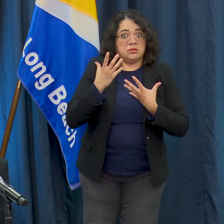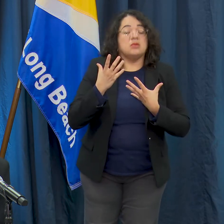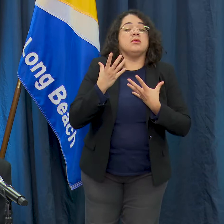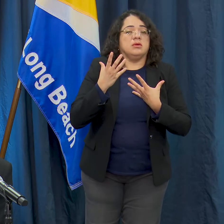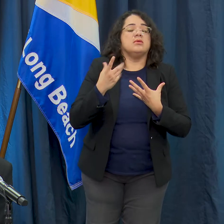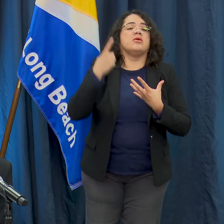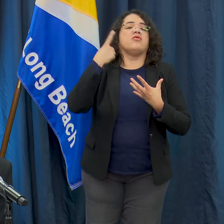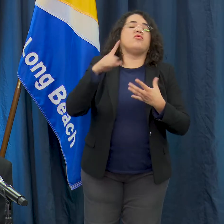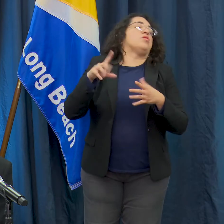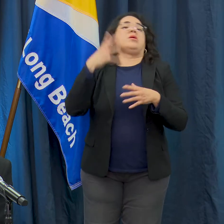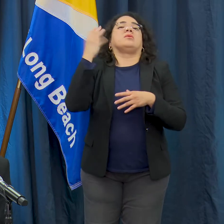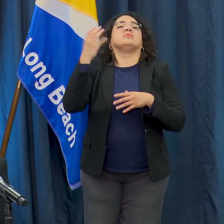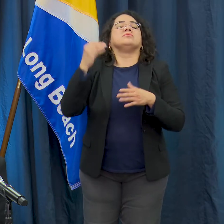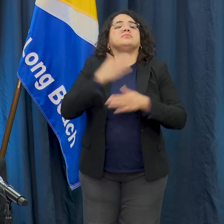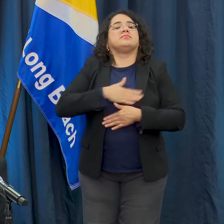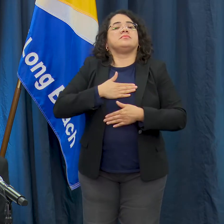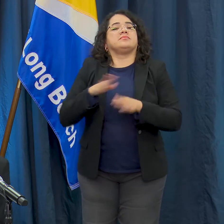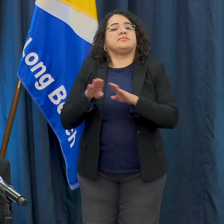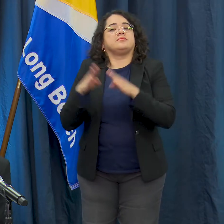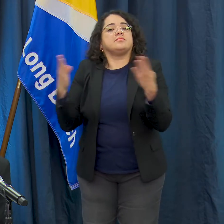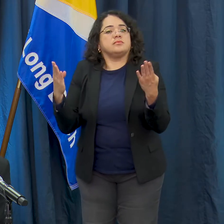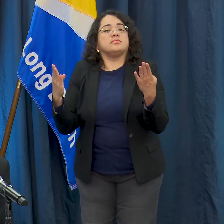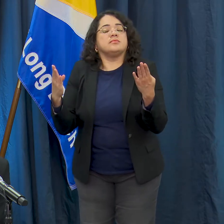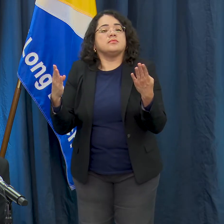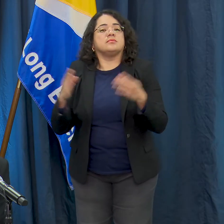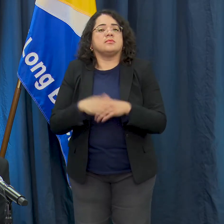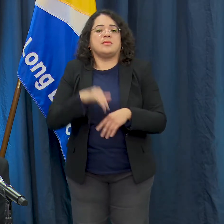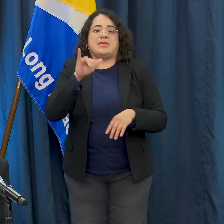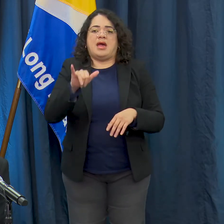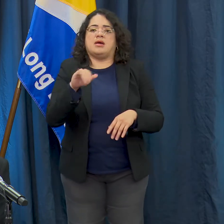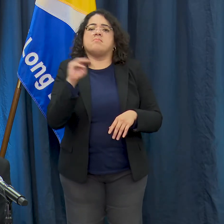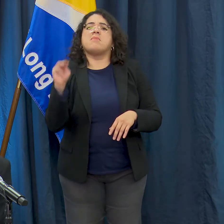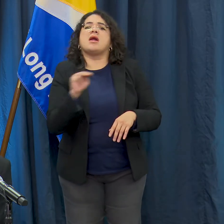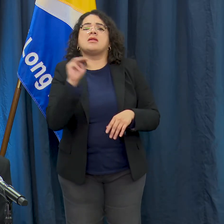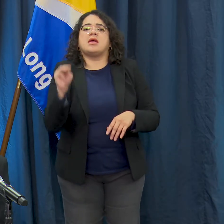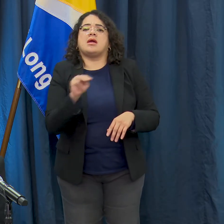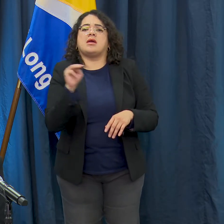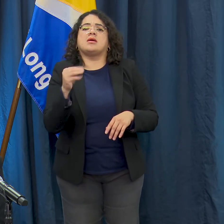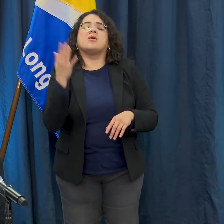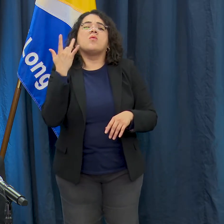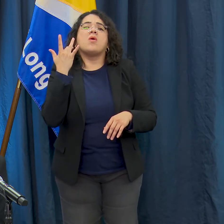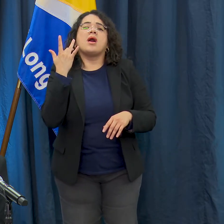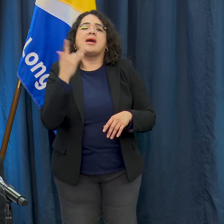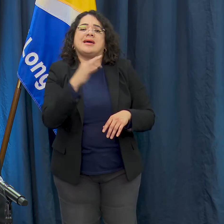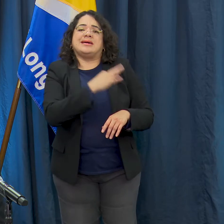recreation piece on Monday because it would give the staff the ability to